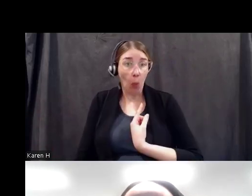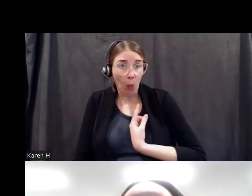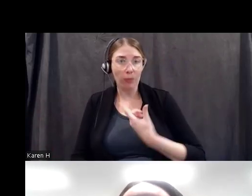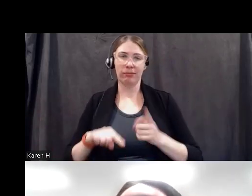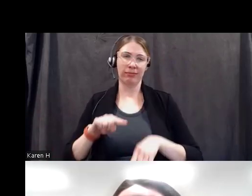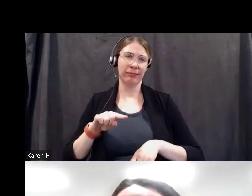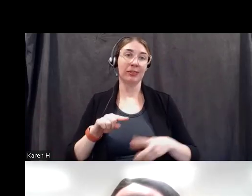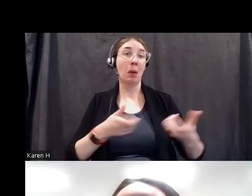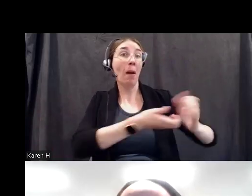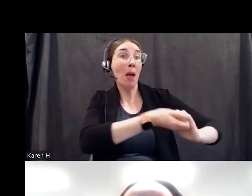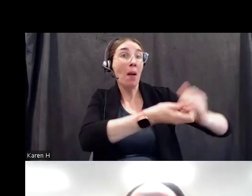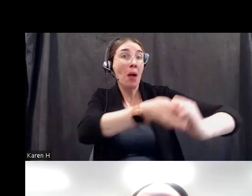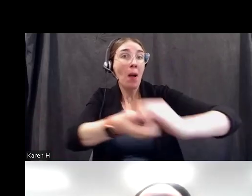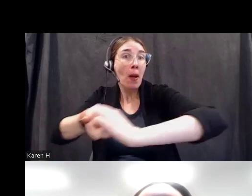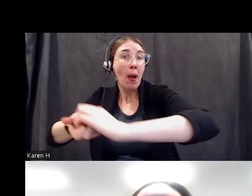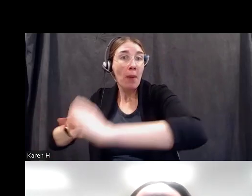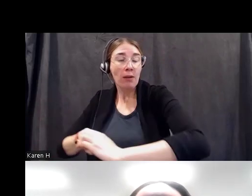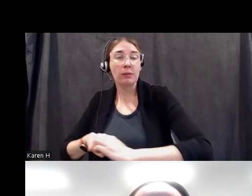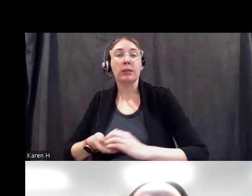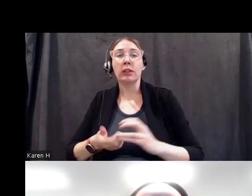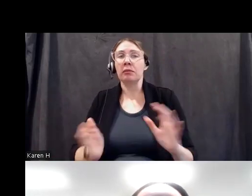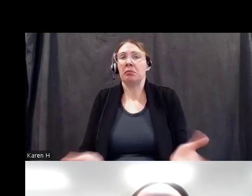what is in your state, what are other people doing and how can you pool your